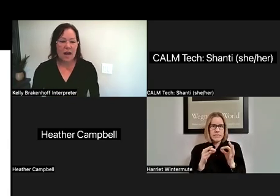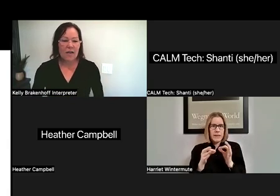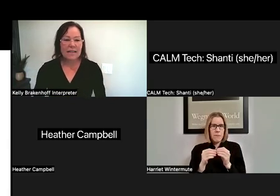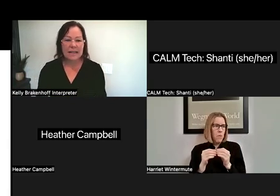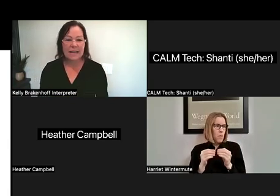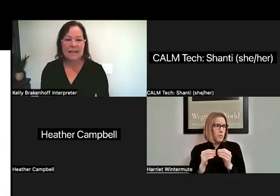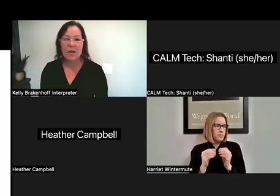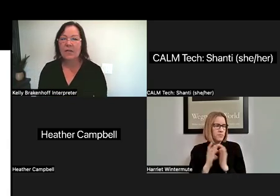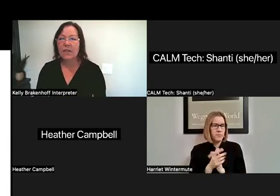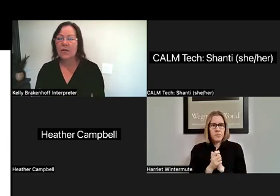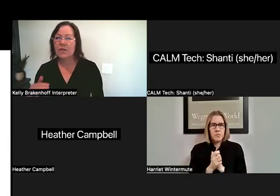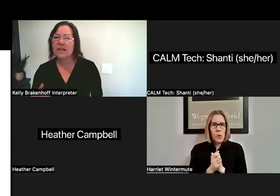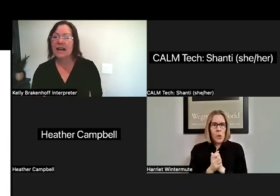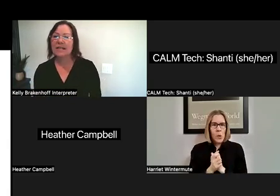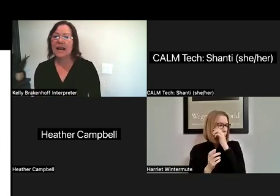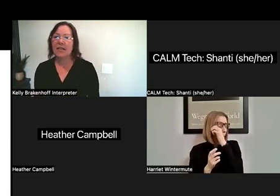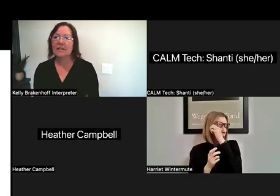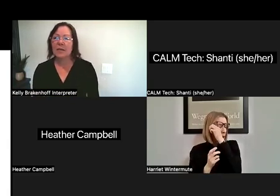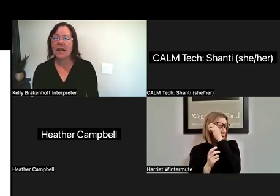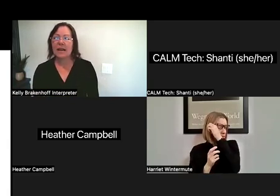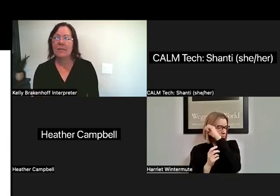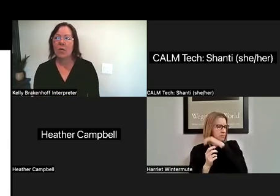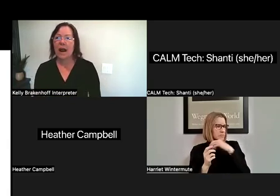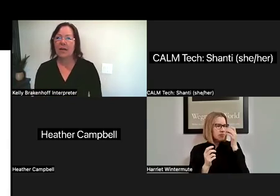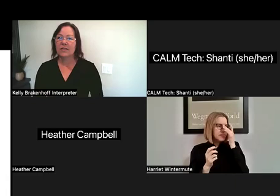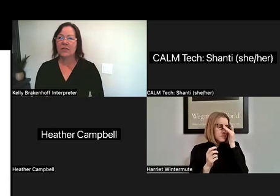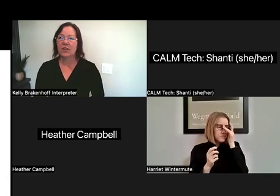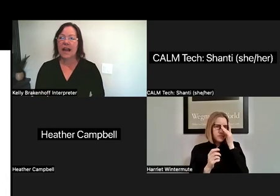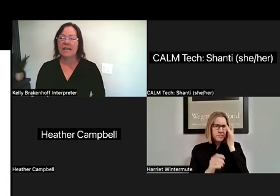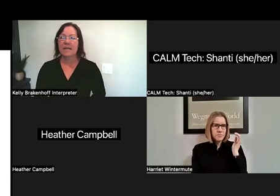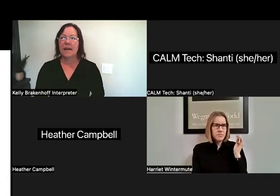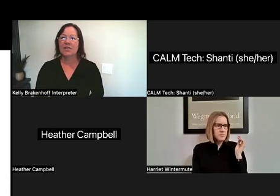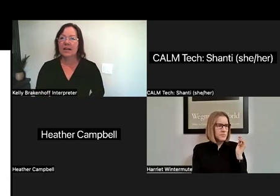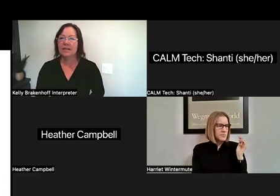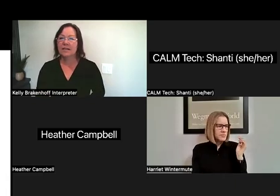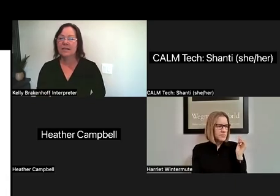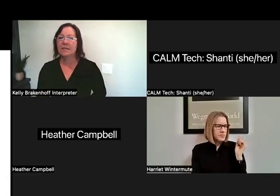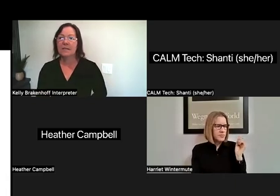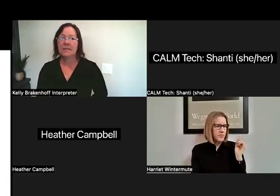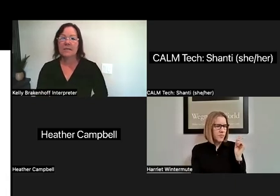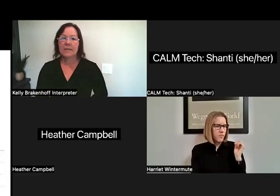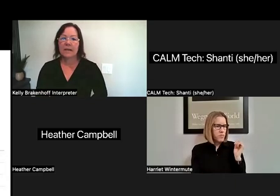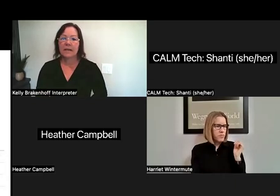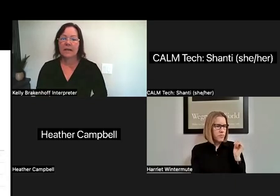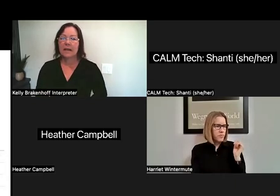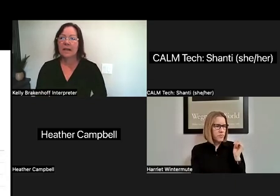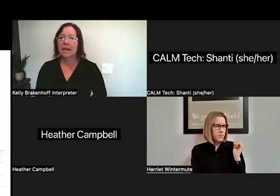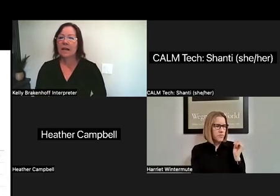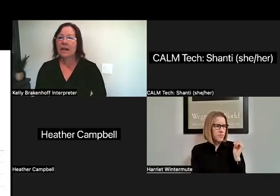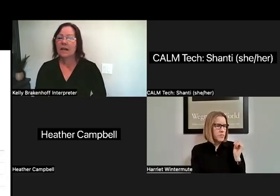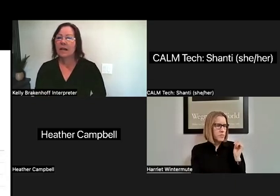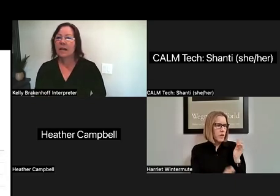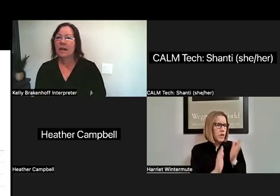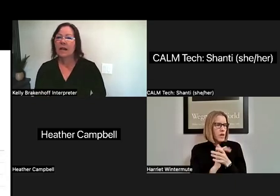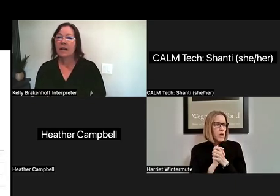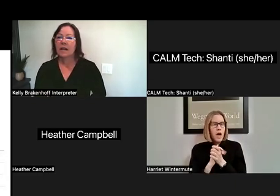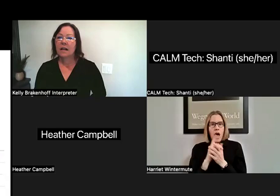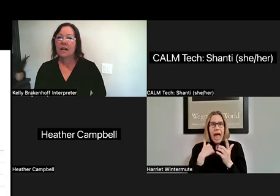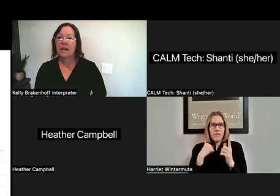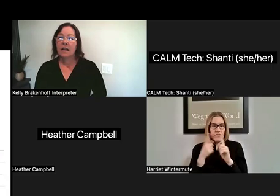how I did this. So if you go to the next slide I'll explain more to you to create the matrix.